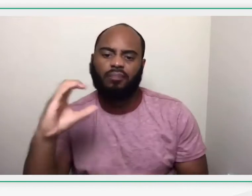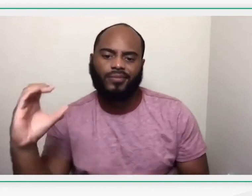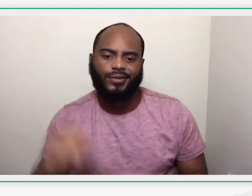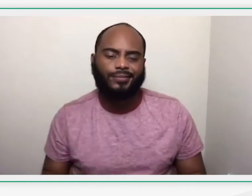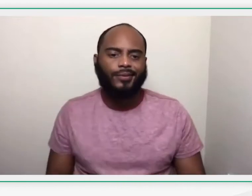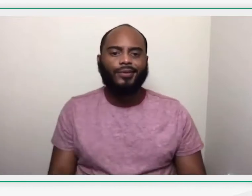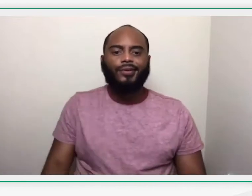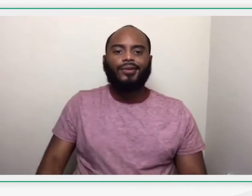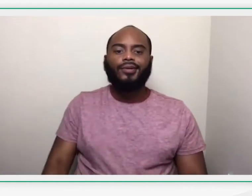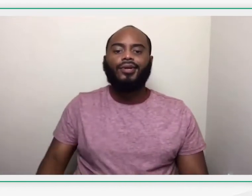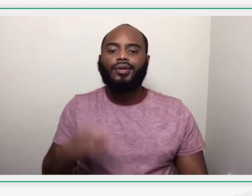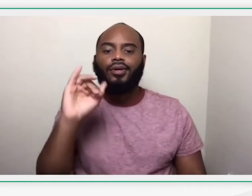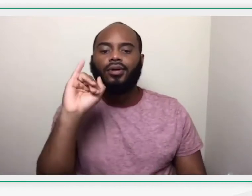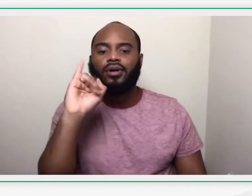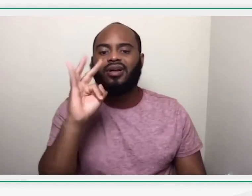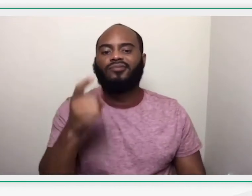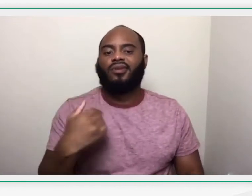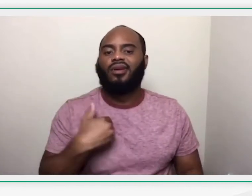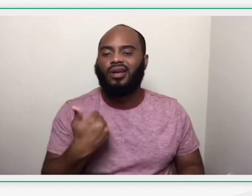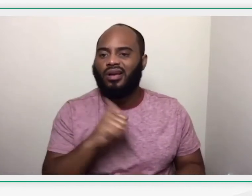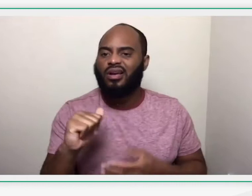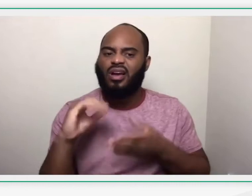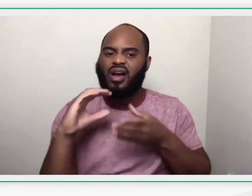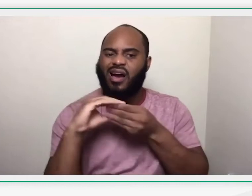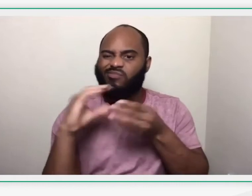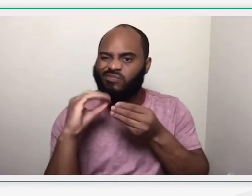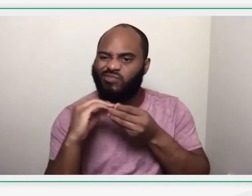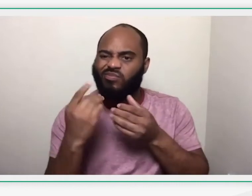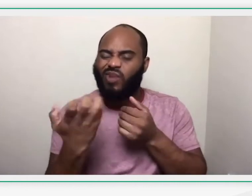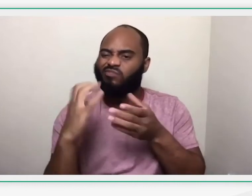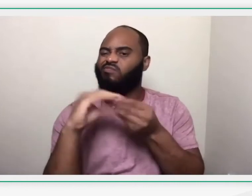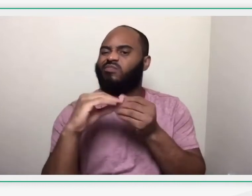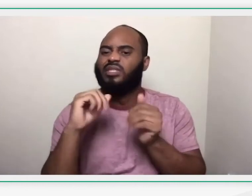right before the closed captions icon. And so, if you have any comments you'd like to make